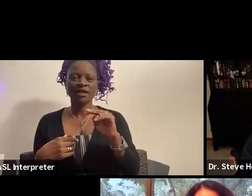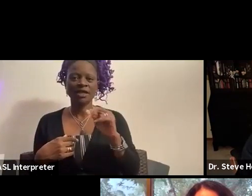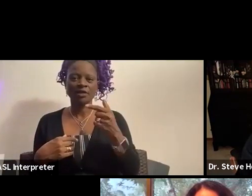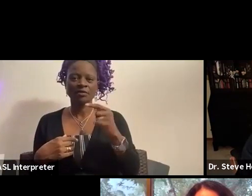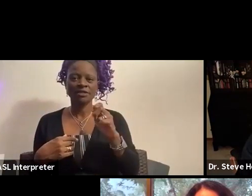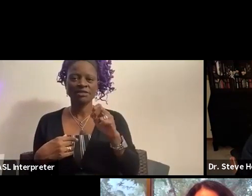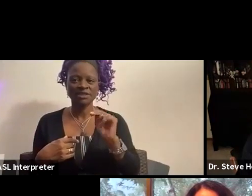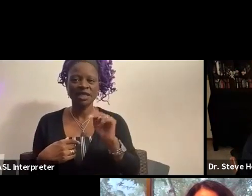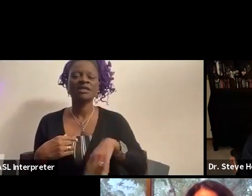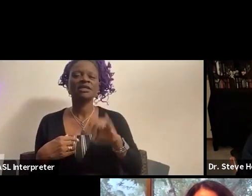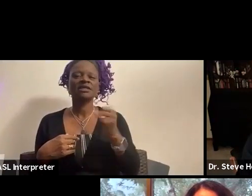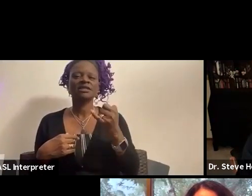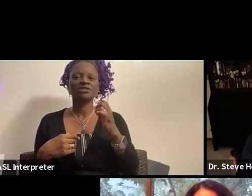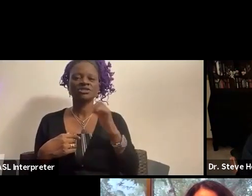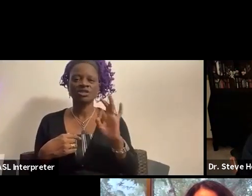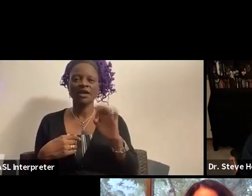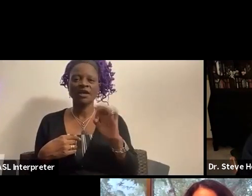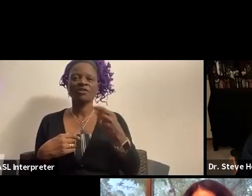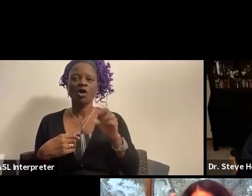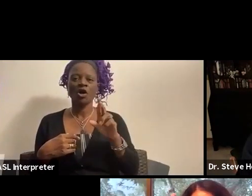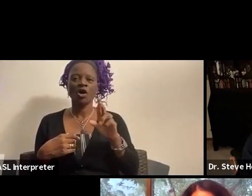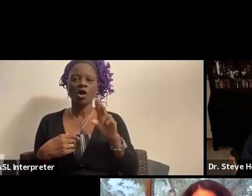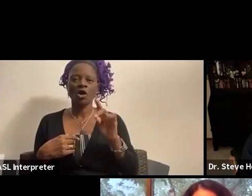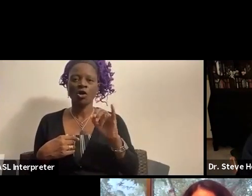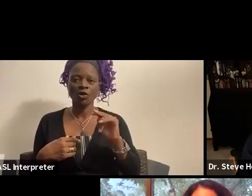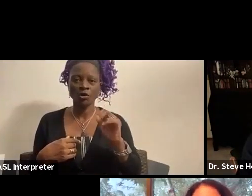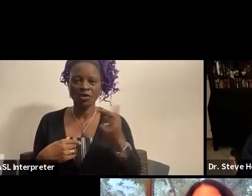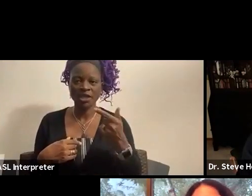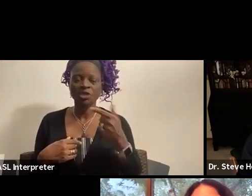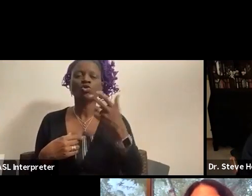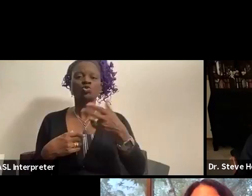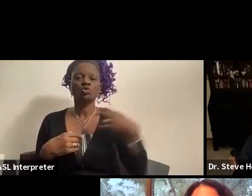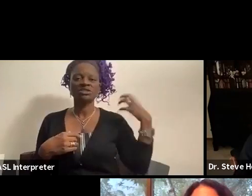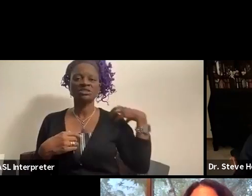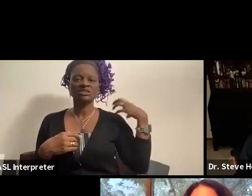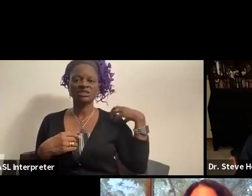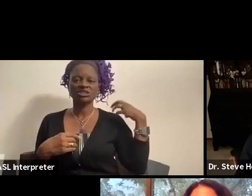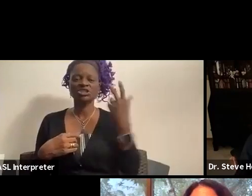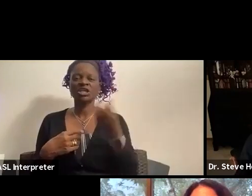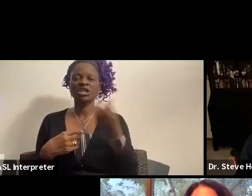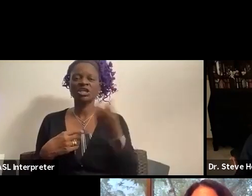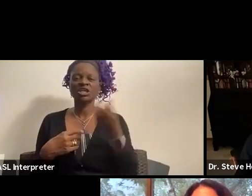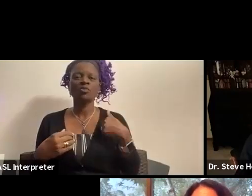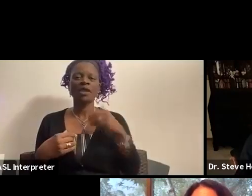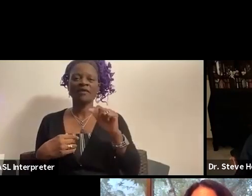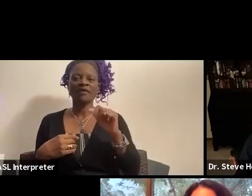Jeff Hearting, the vaccine chief for the Sonoma County Office of Education. We also have Adam Radtke, an attorney with